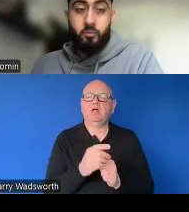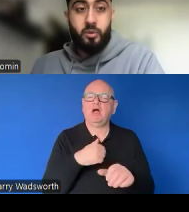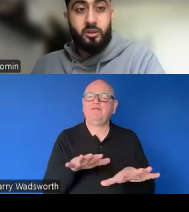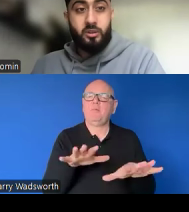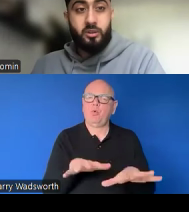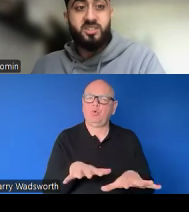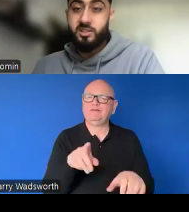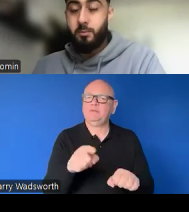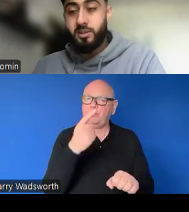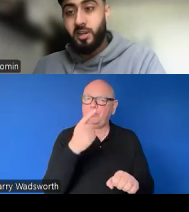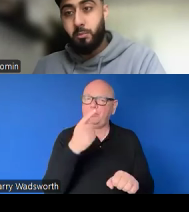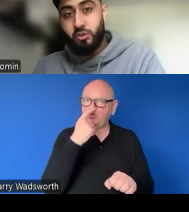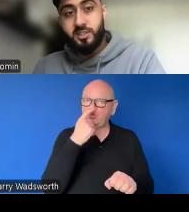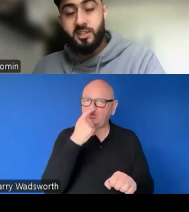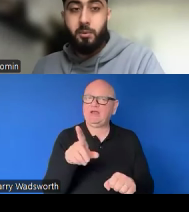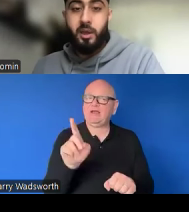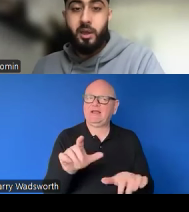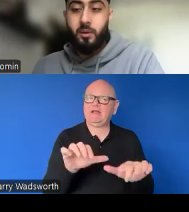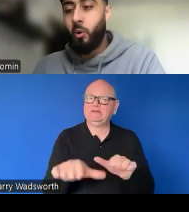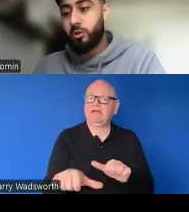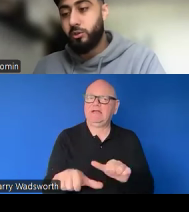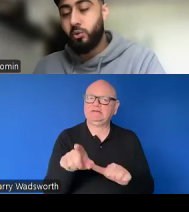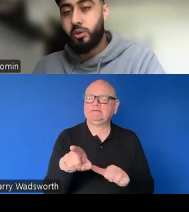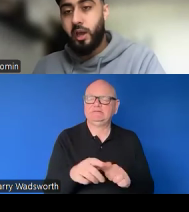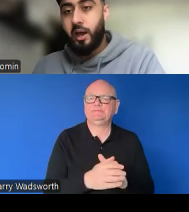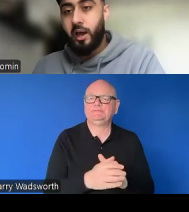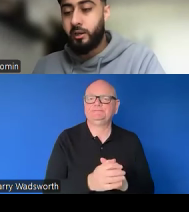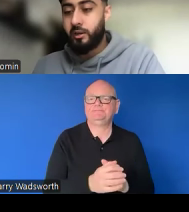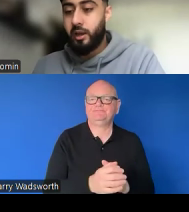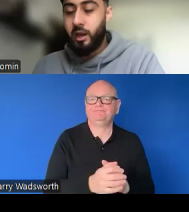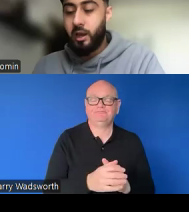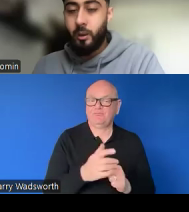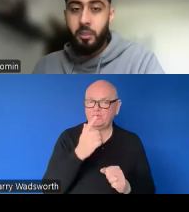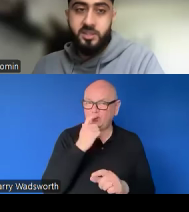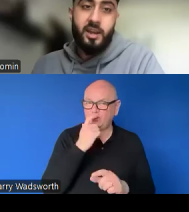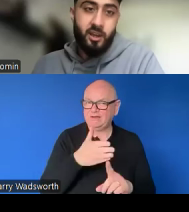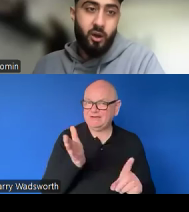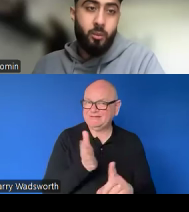because this will be a separate step, but you can skip it or you can set it up.